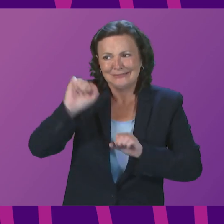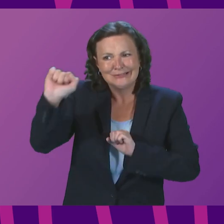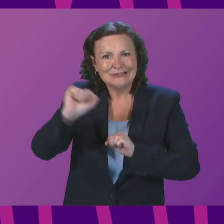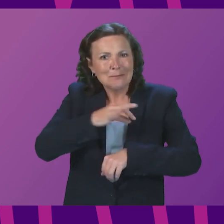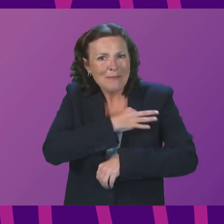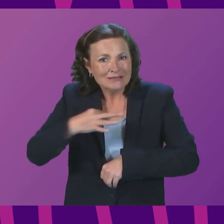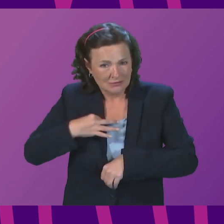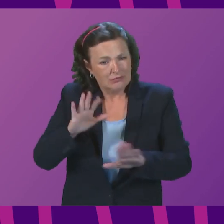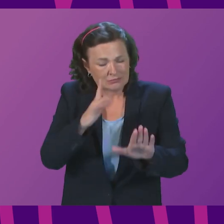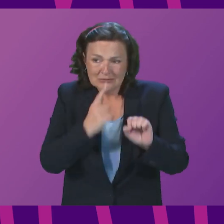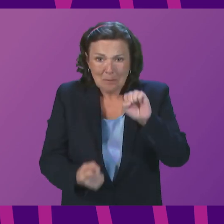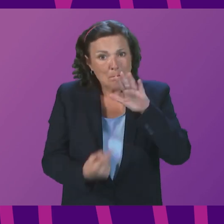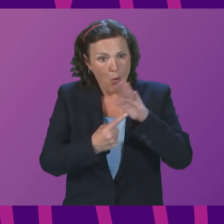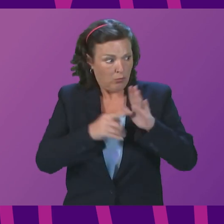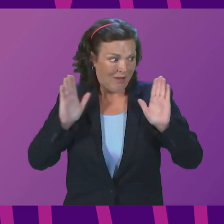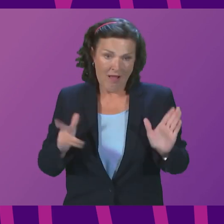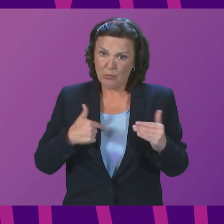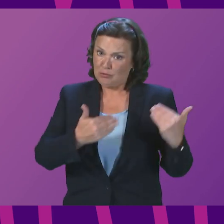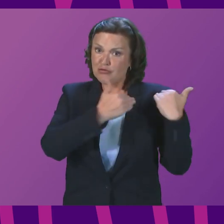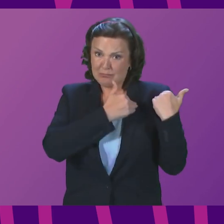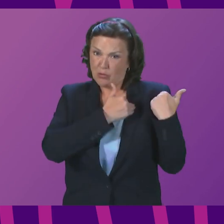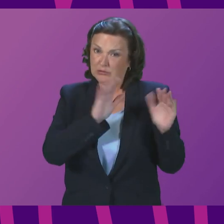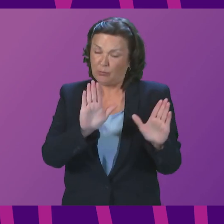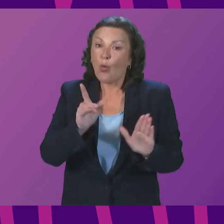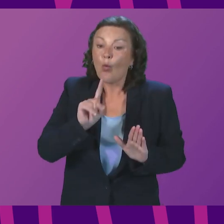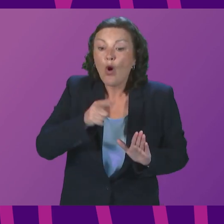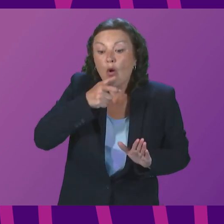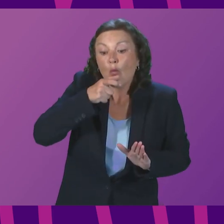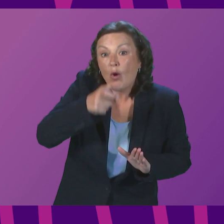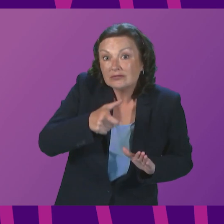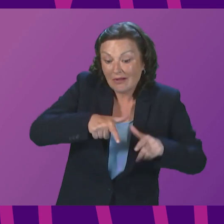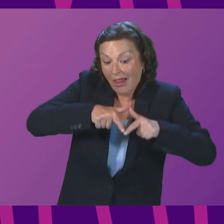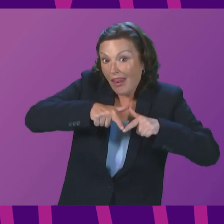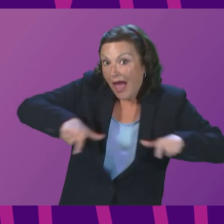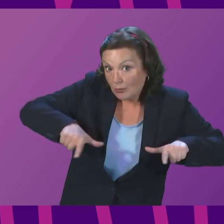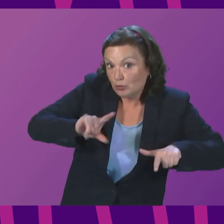It is important to be responsible about the terminology and the language that we use about